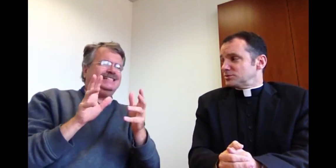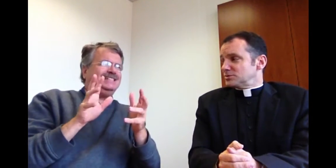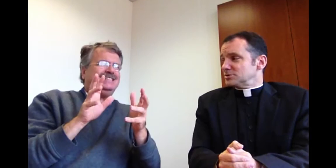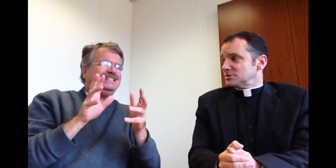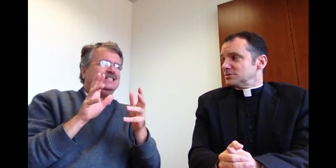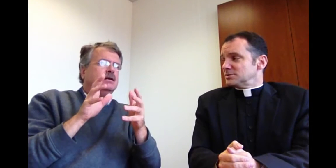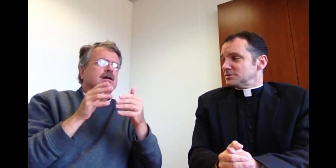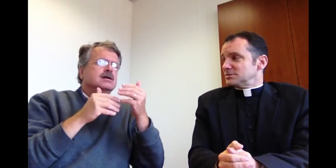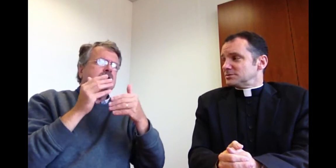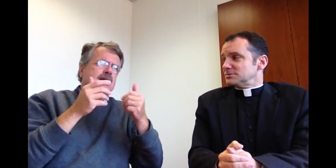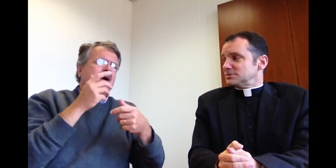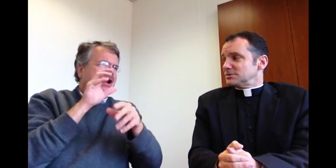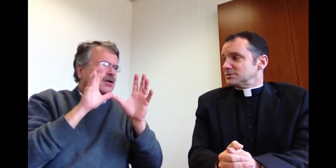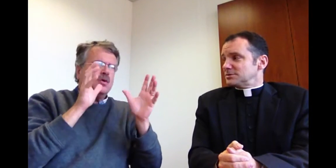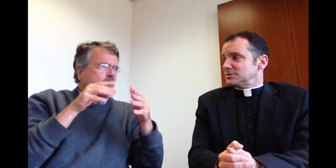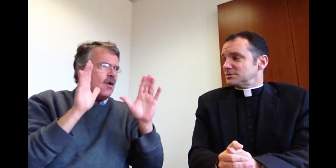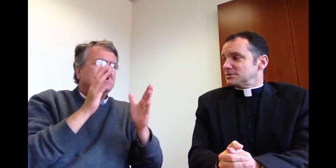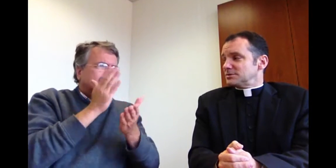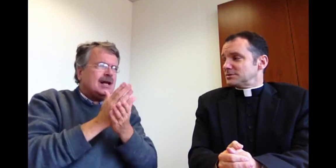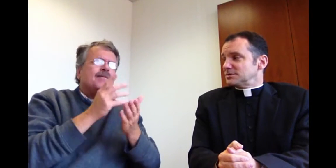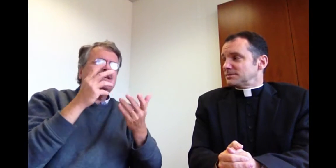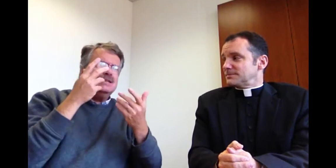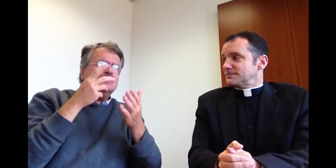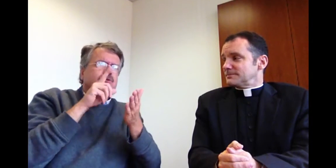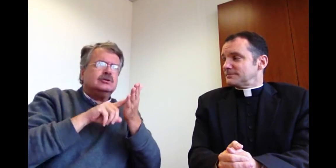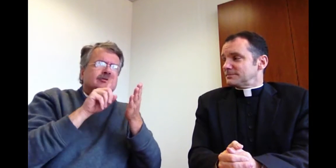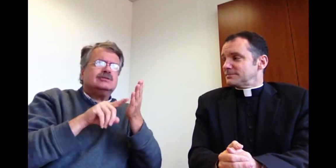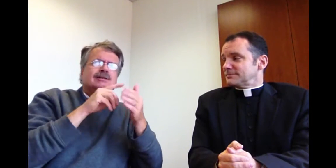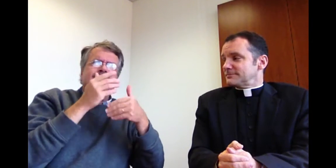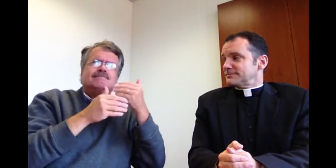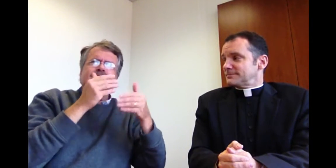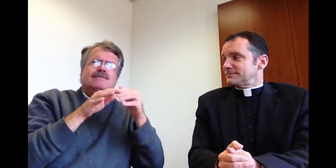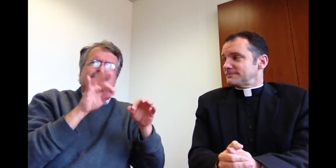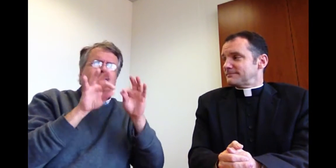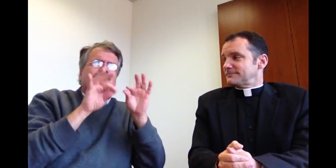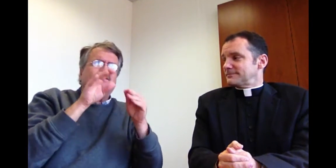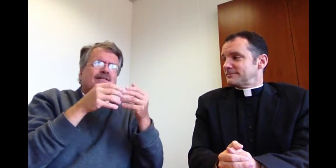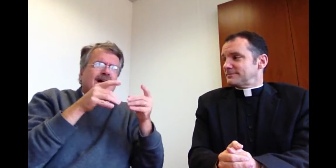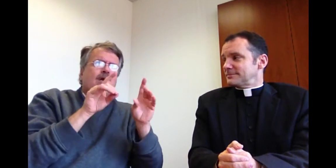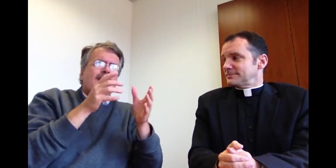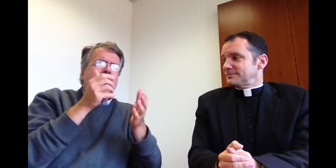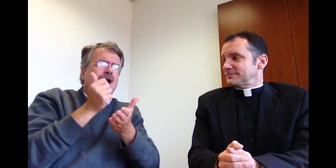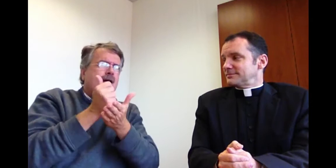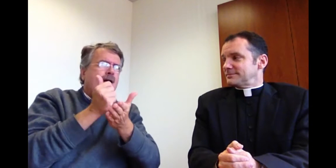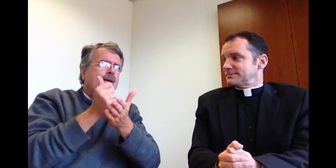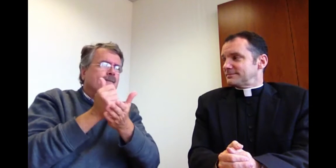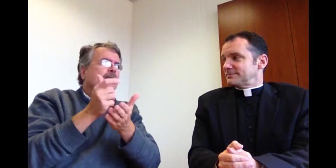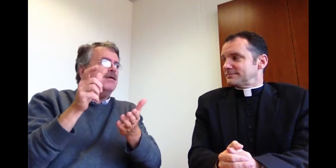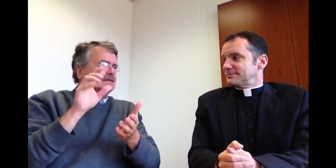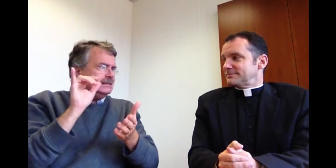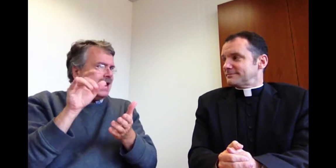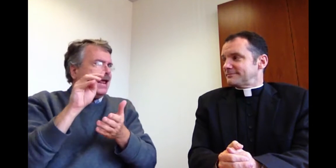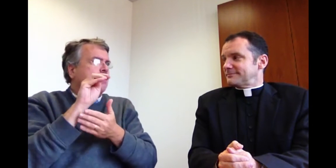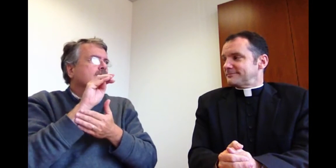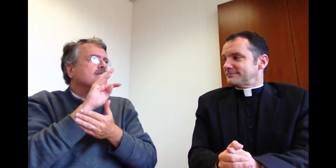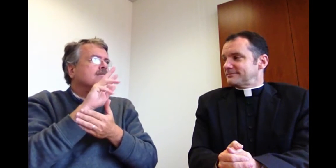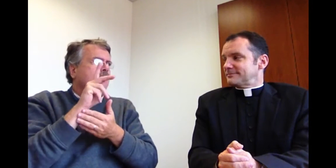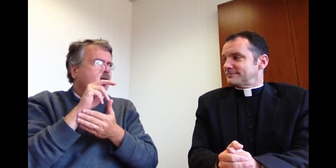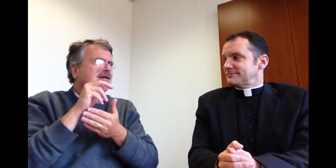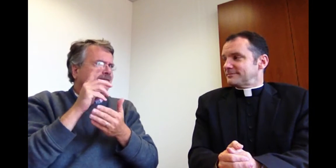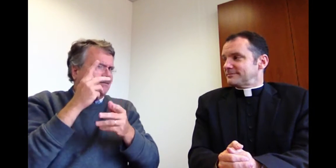At first, they were apprehenive. However, they persevered by researching and finding ways to help Mark.